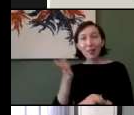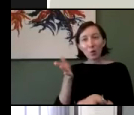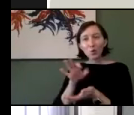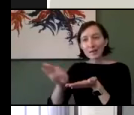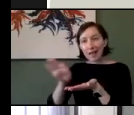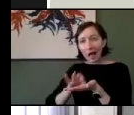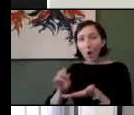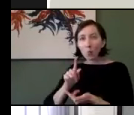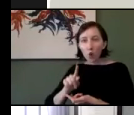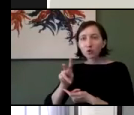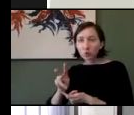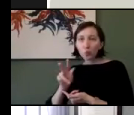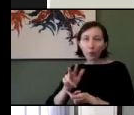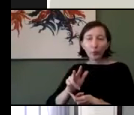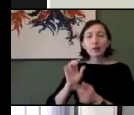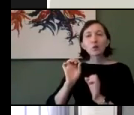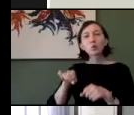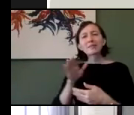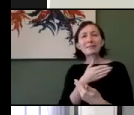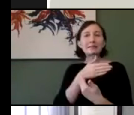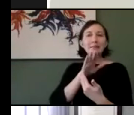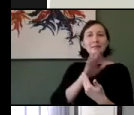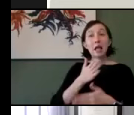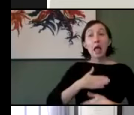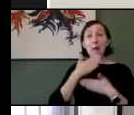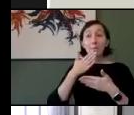You can sing happy birthday twice.